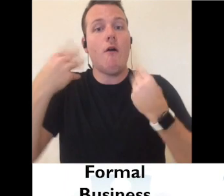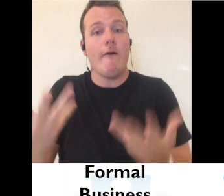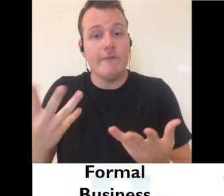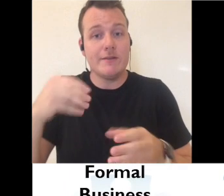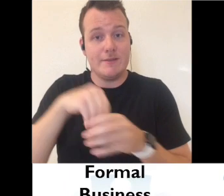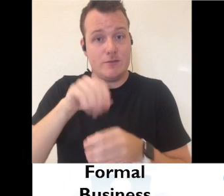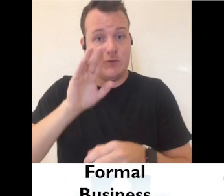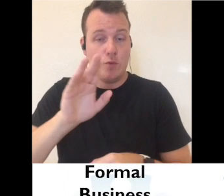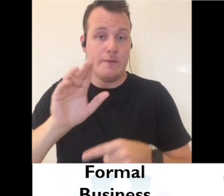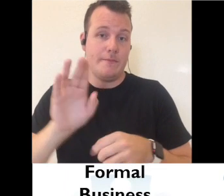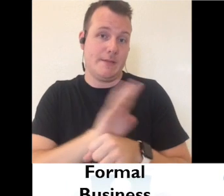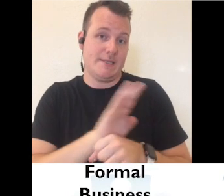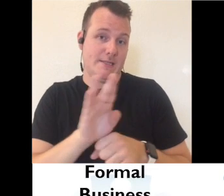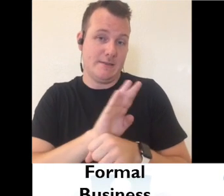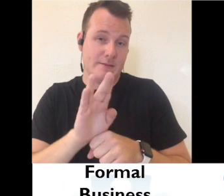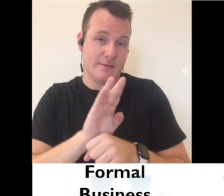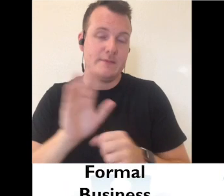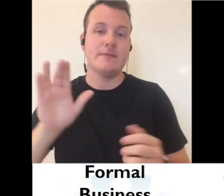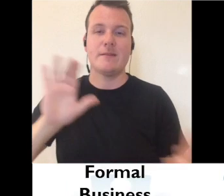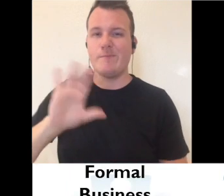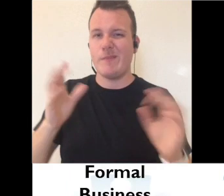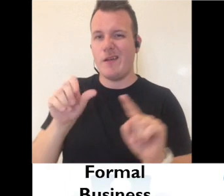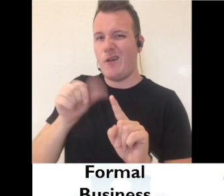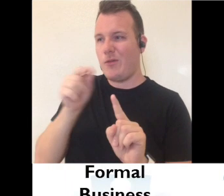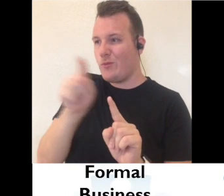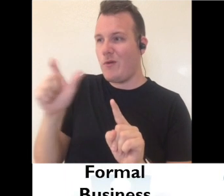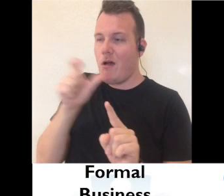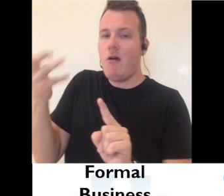business what makes you different than the five other business plans, and